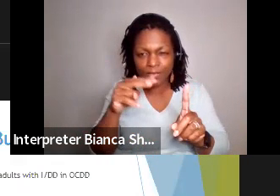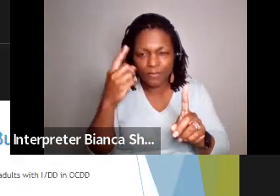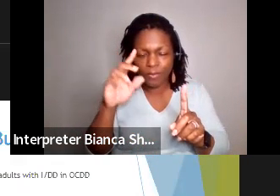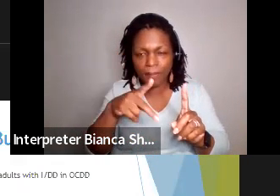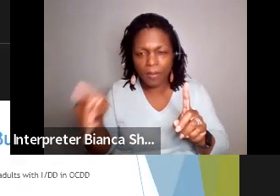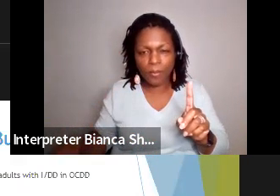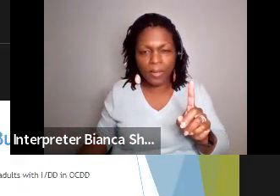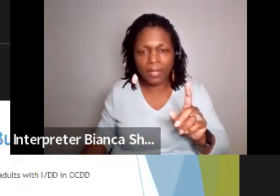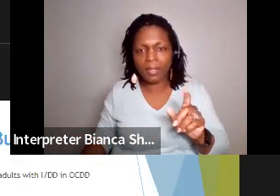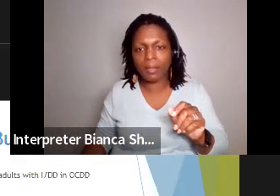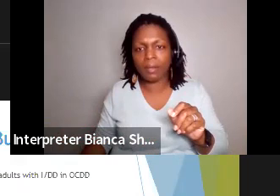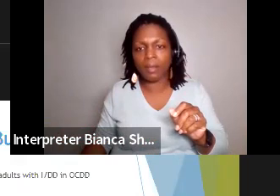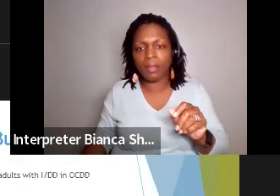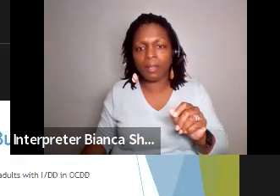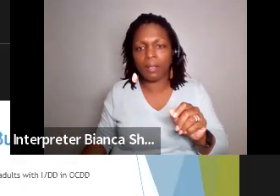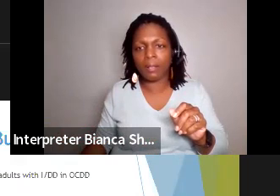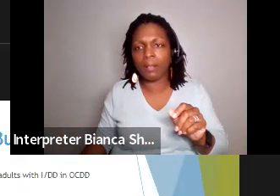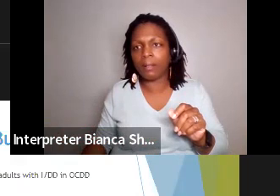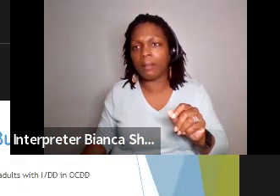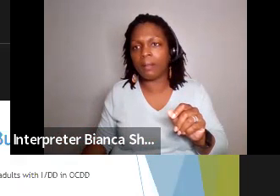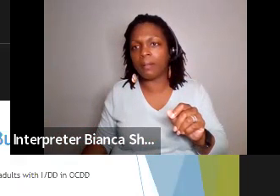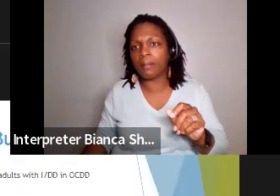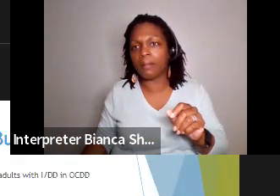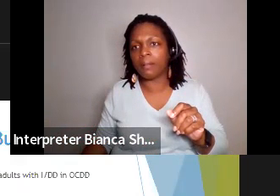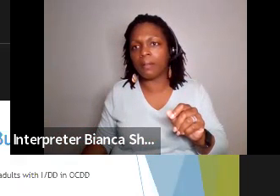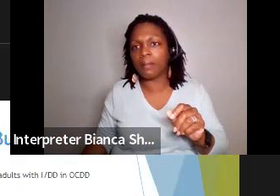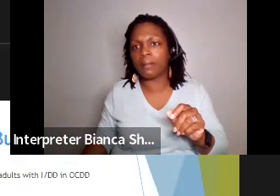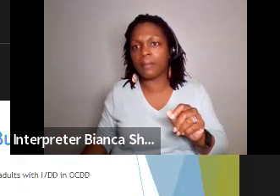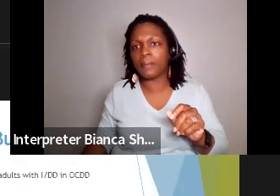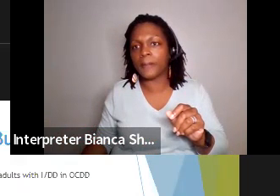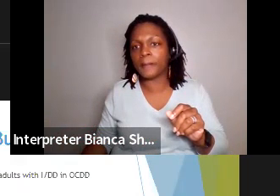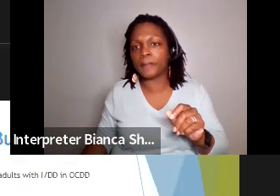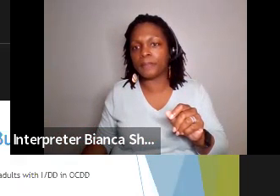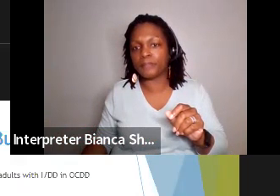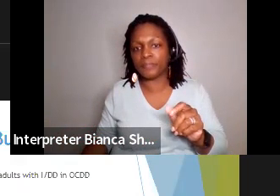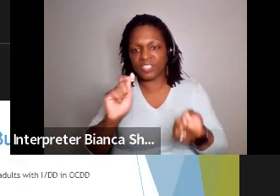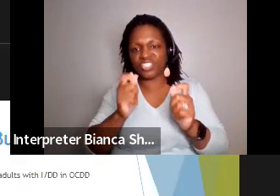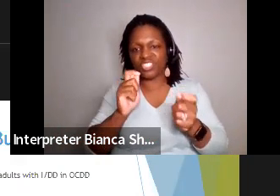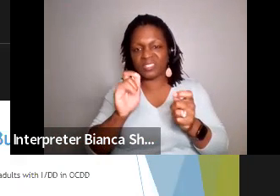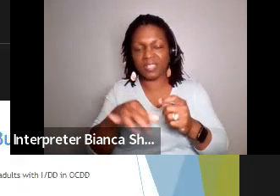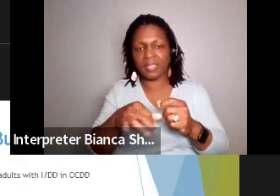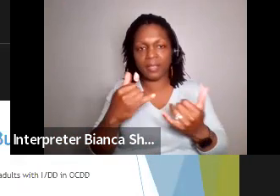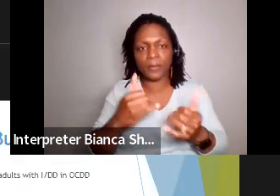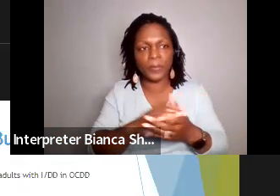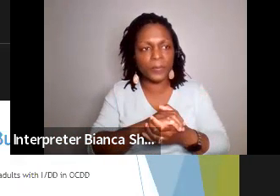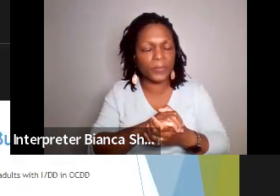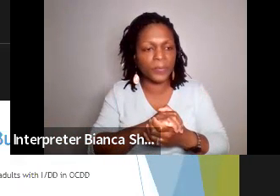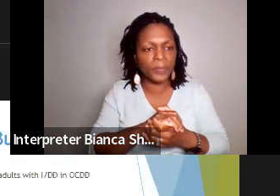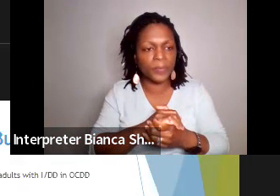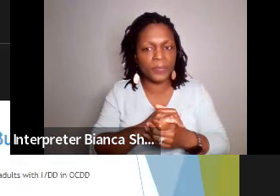Hmm: Okay.